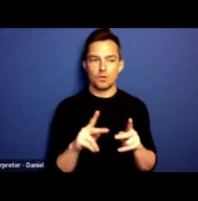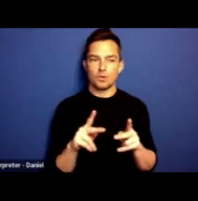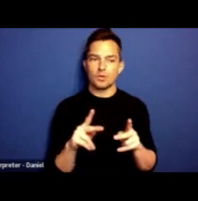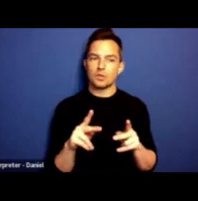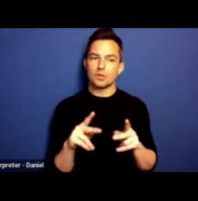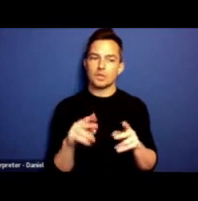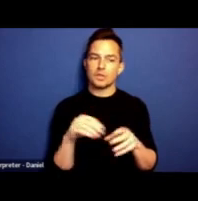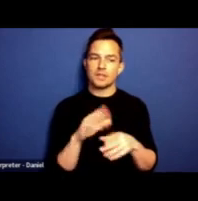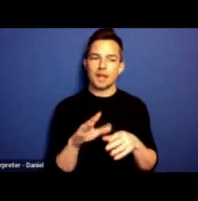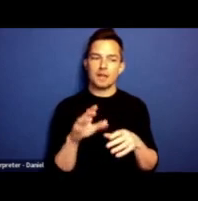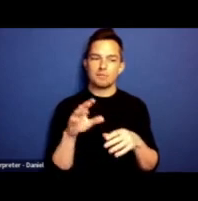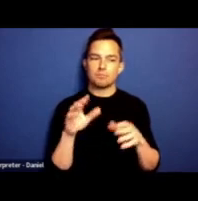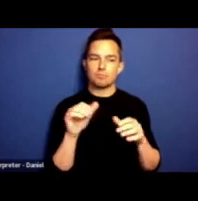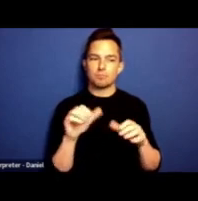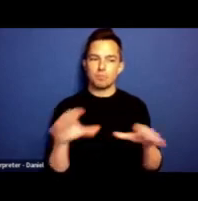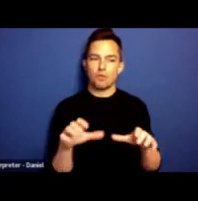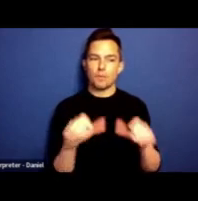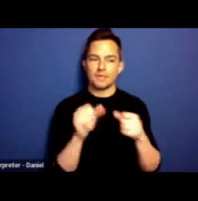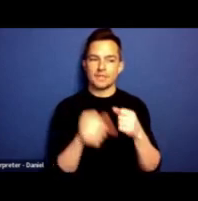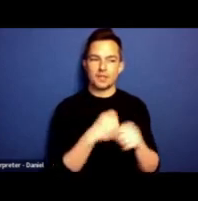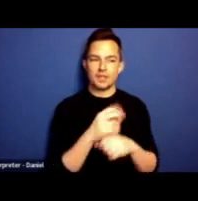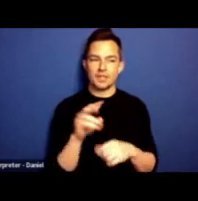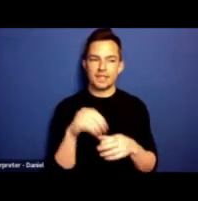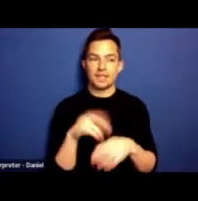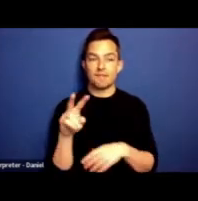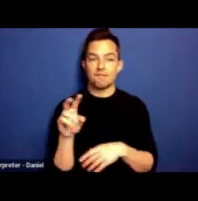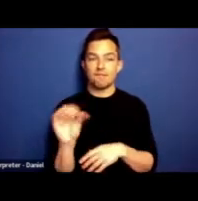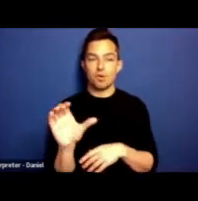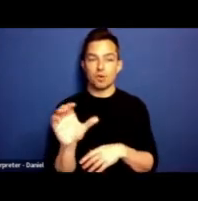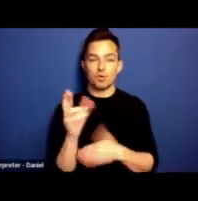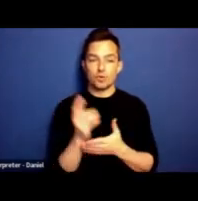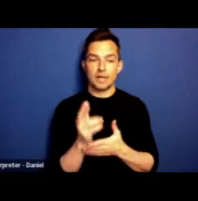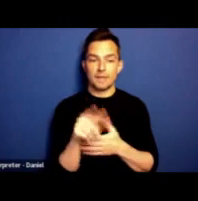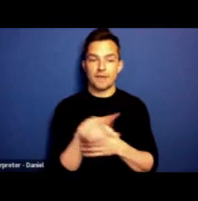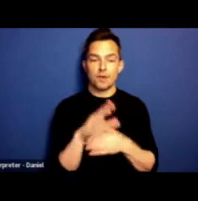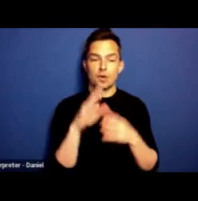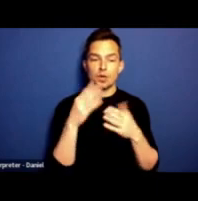vocational rehabilitation were closed in successful employment